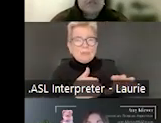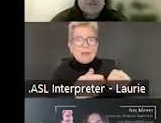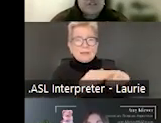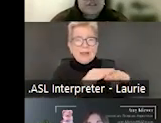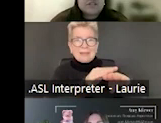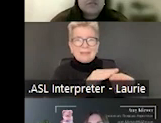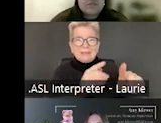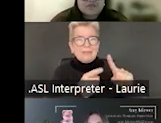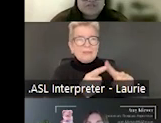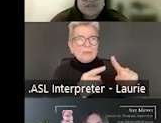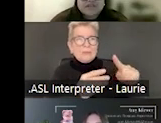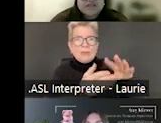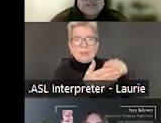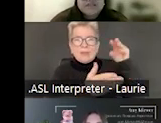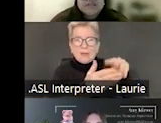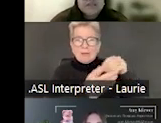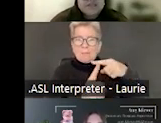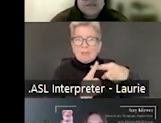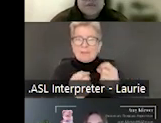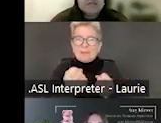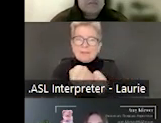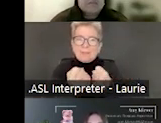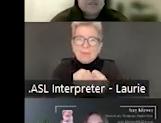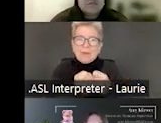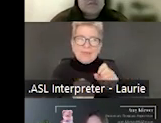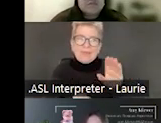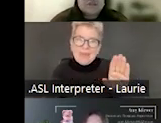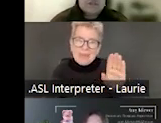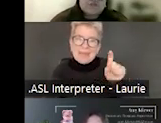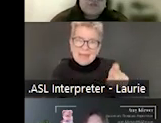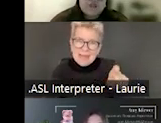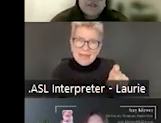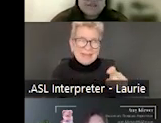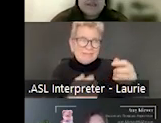instruction and supports that they need to make them successful in school and in